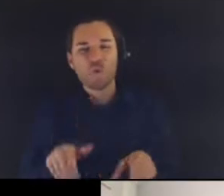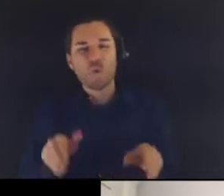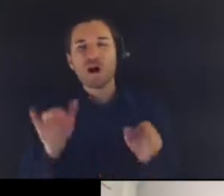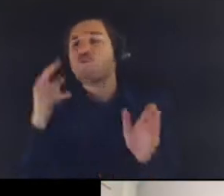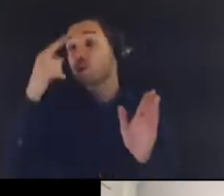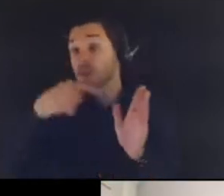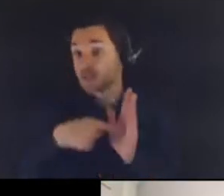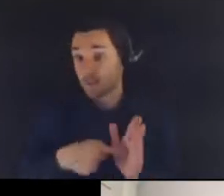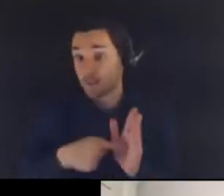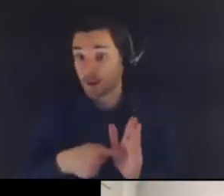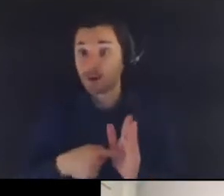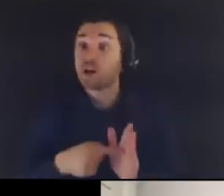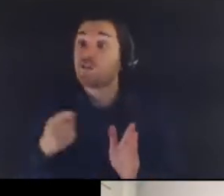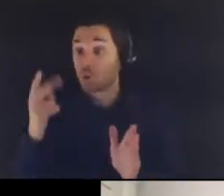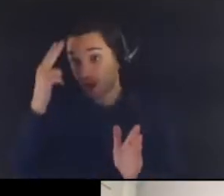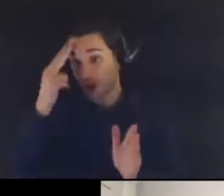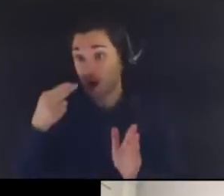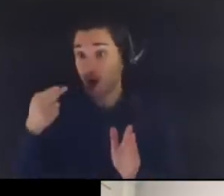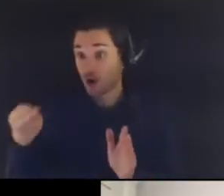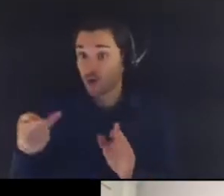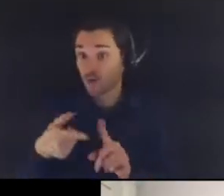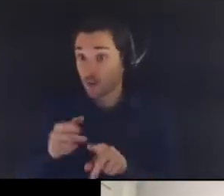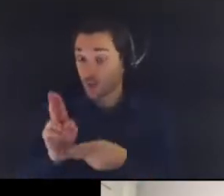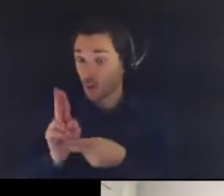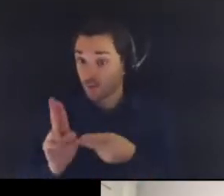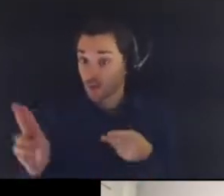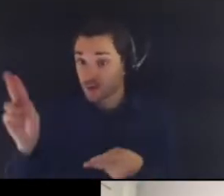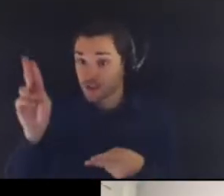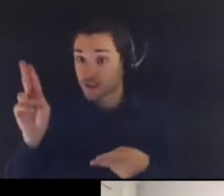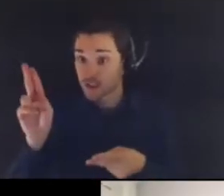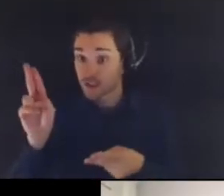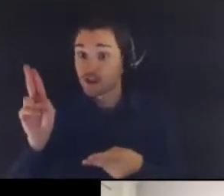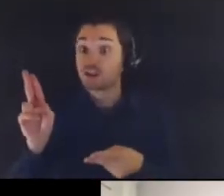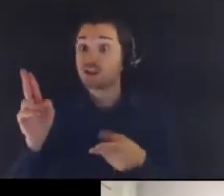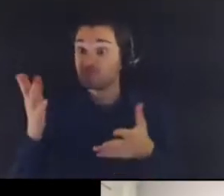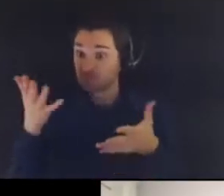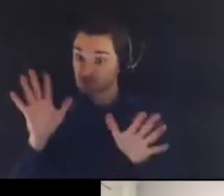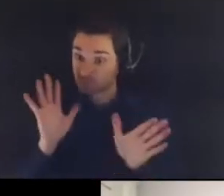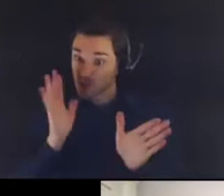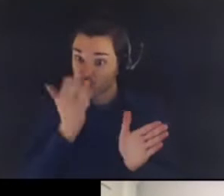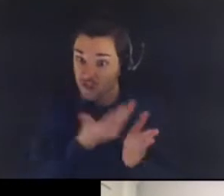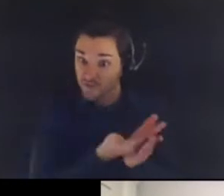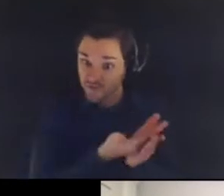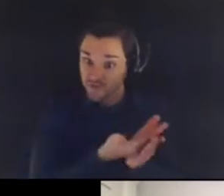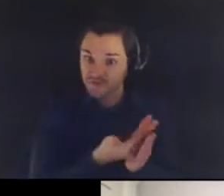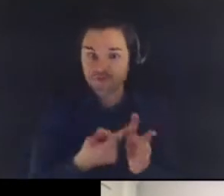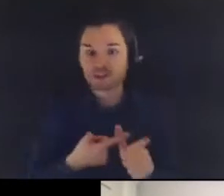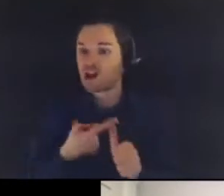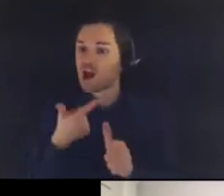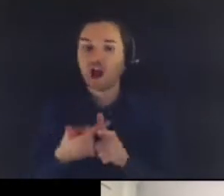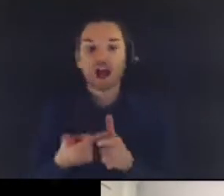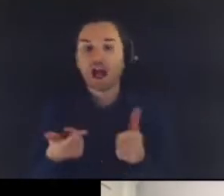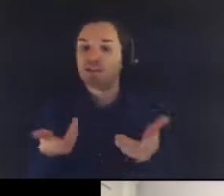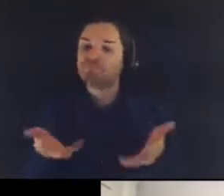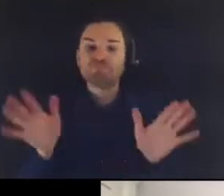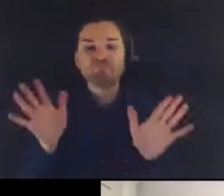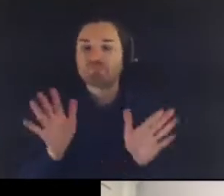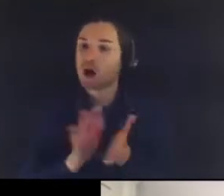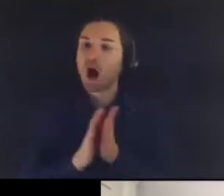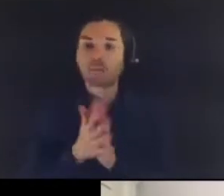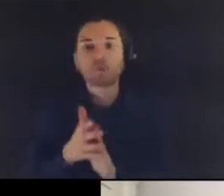by a university, once you get in there, you become your own advocate and especially if